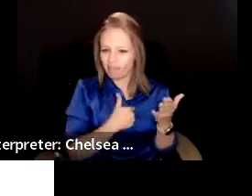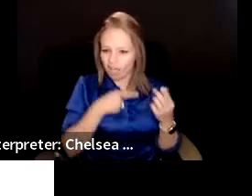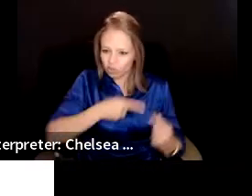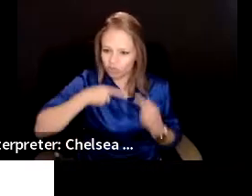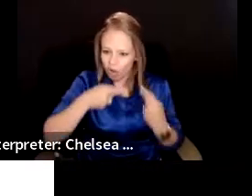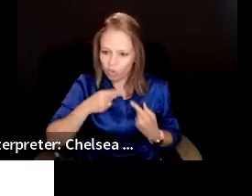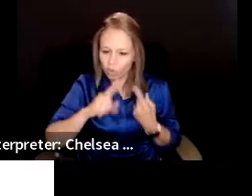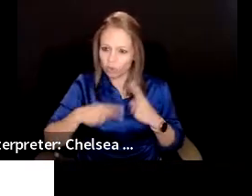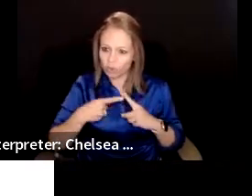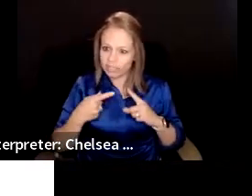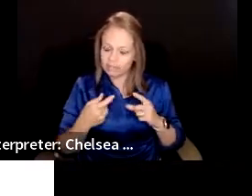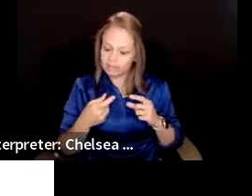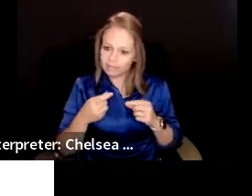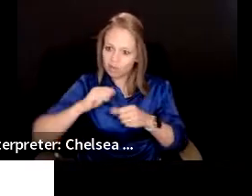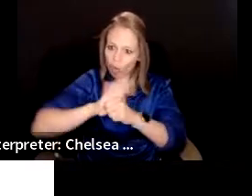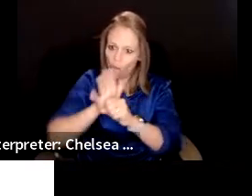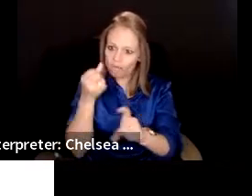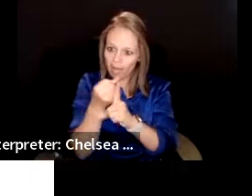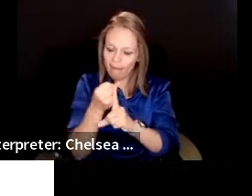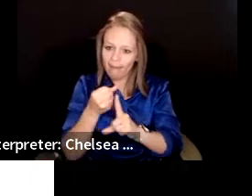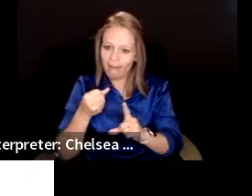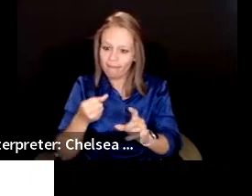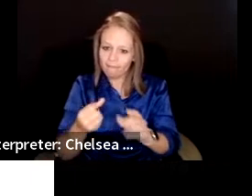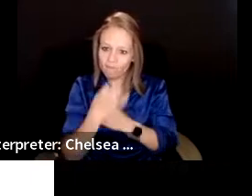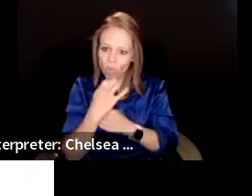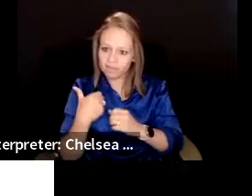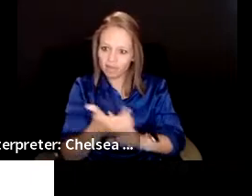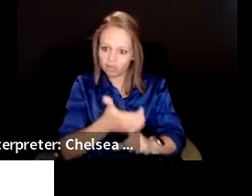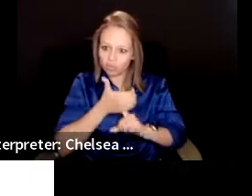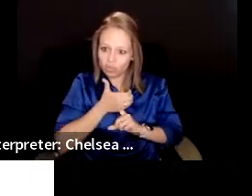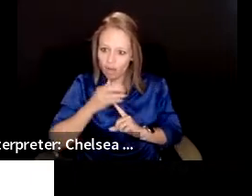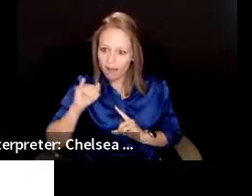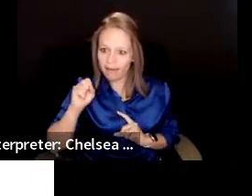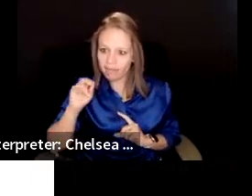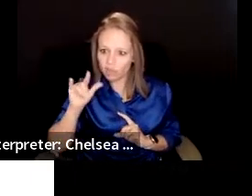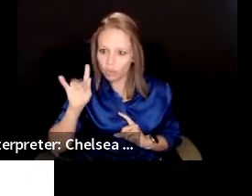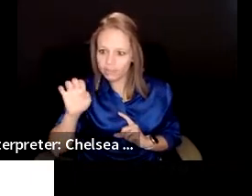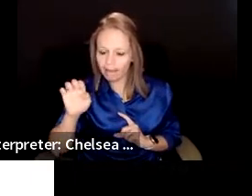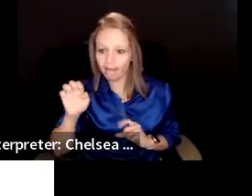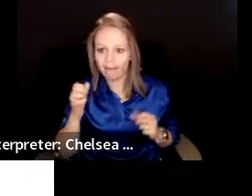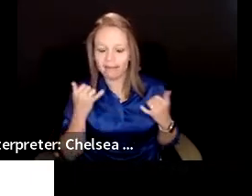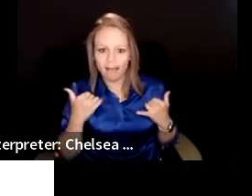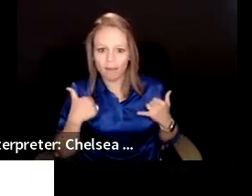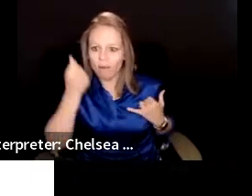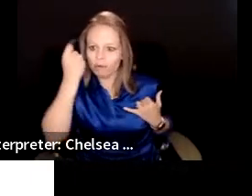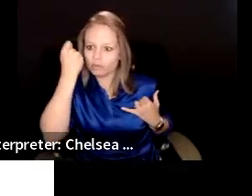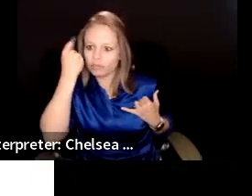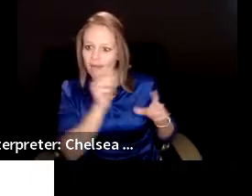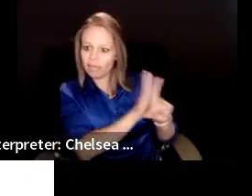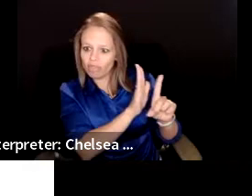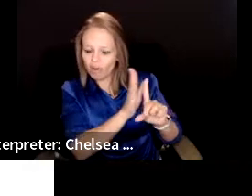of social isolation can pose for us with a mental well-being.